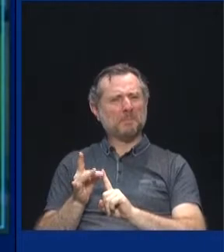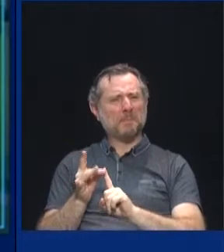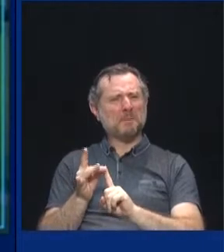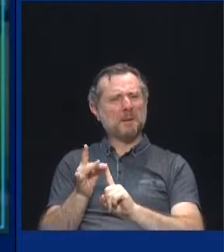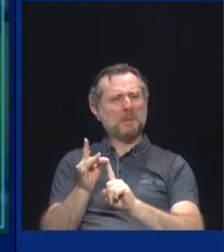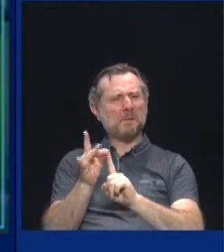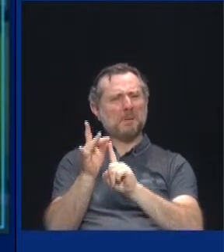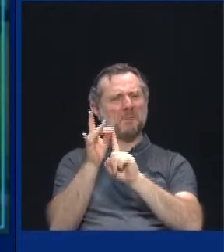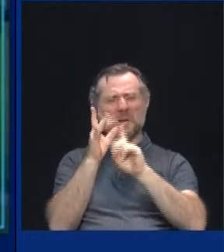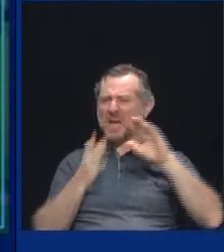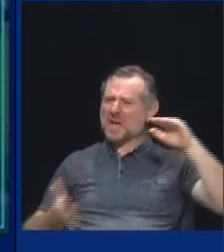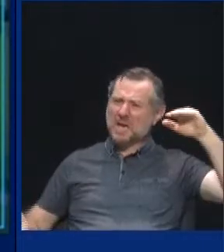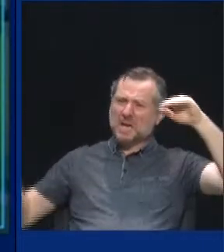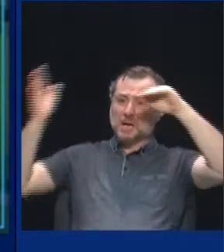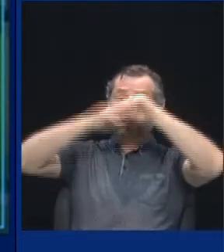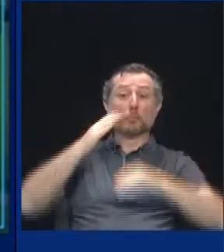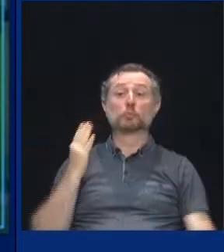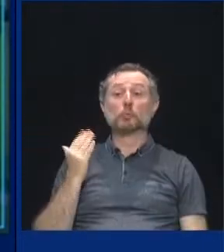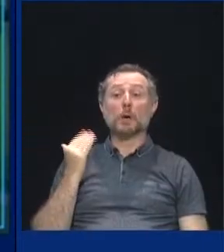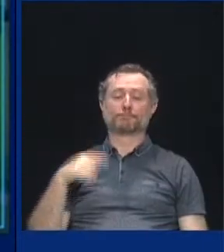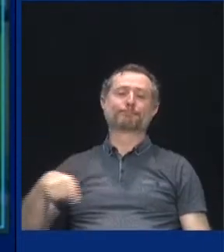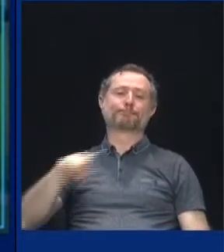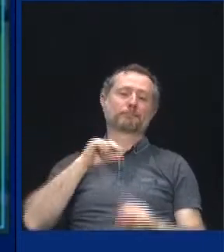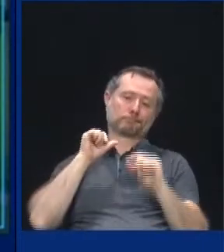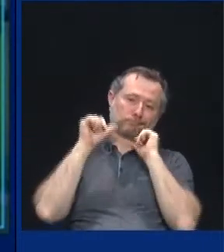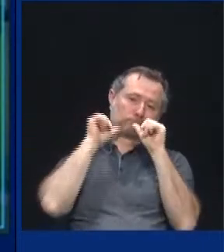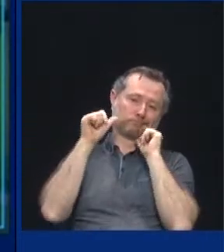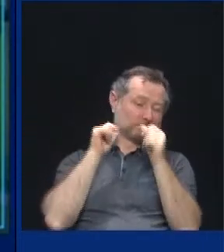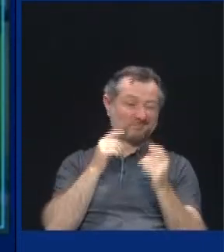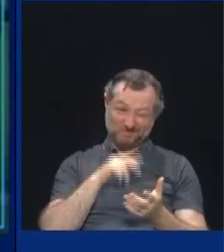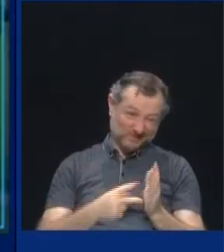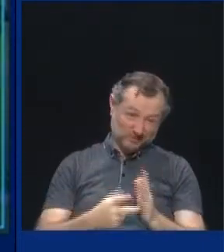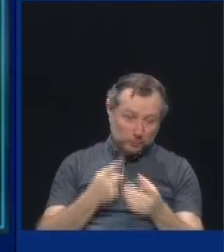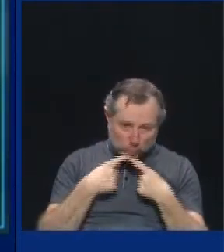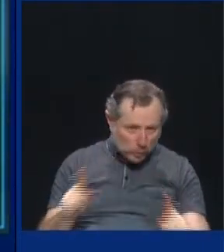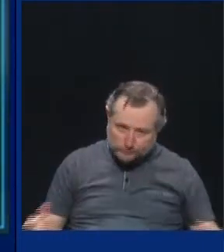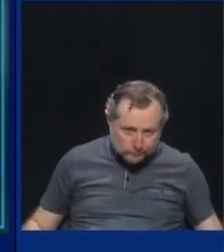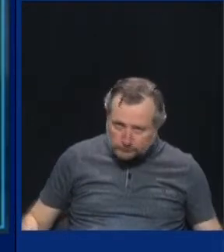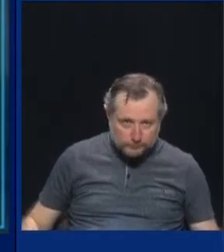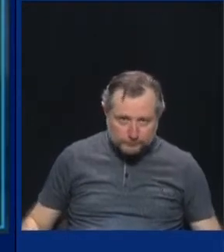FLORIDA NOW HAS THE HIGHEST NUMBER OF CASES OF COVID, AND IT'S GROWING RAPIDLY.